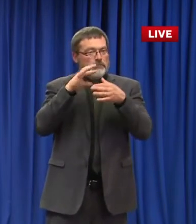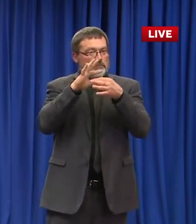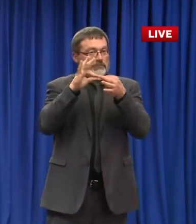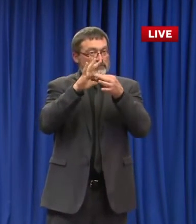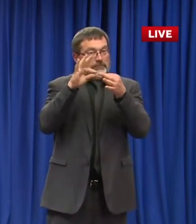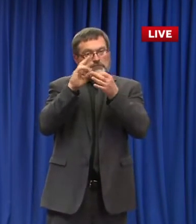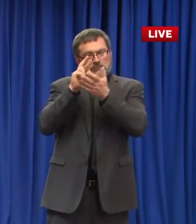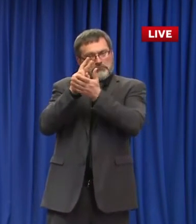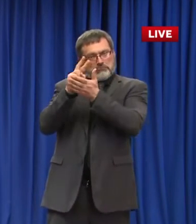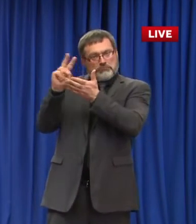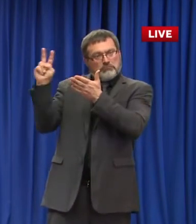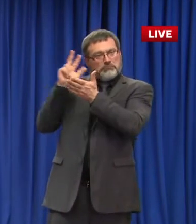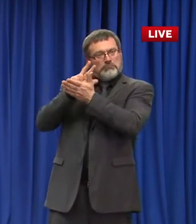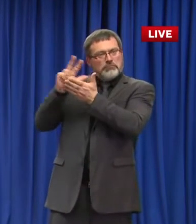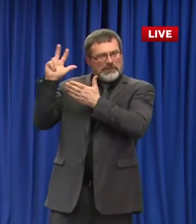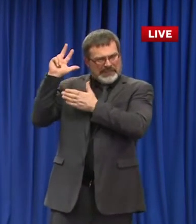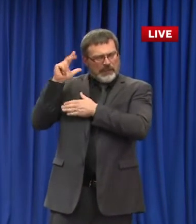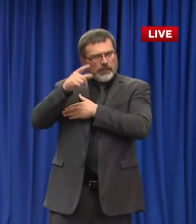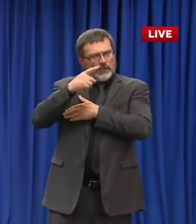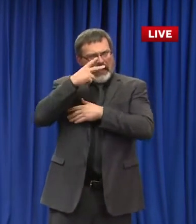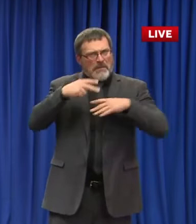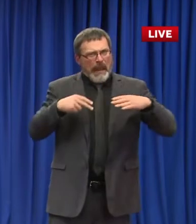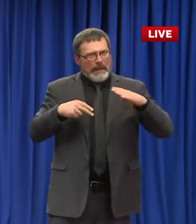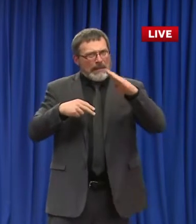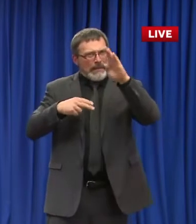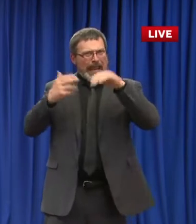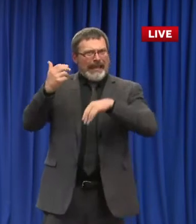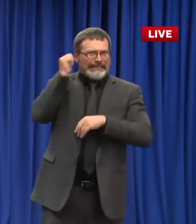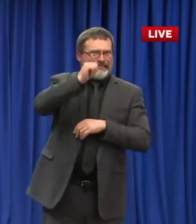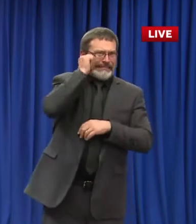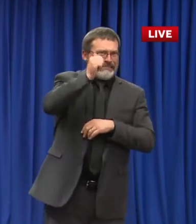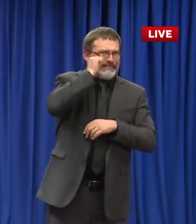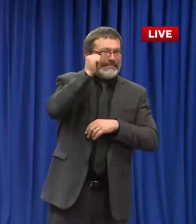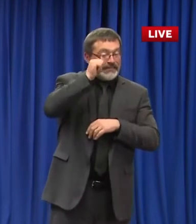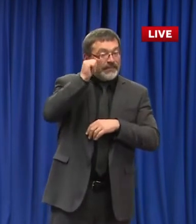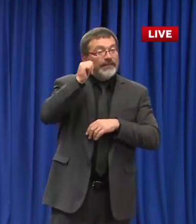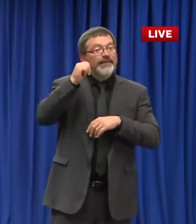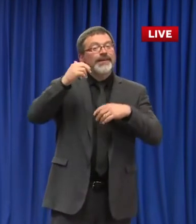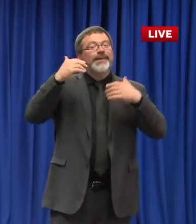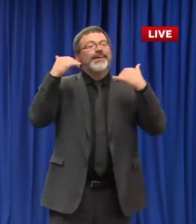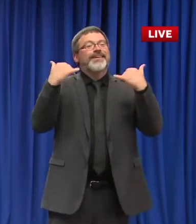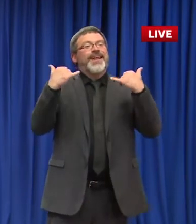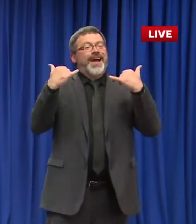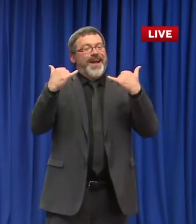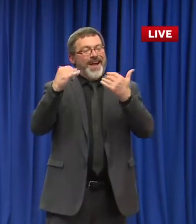WEEKS AGO. WE HAD A LOT OF HIGH NUMBERS IN OUR DAILY CASE COUNTS.